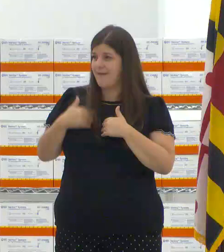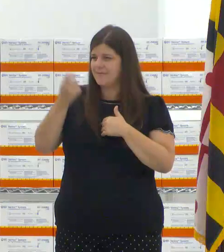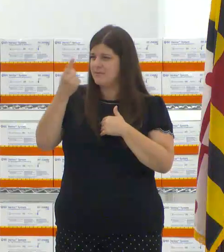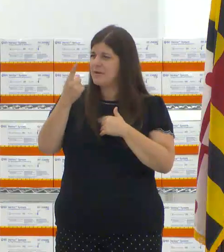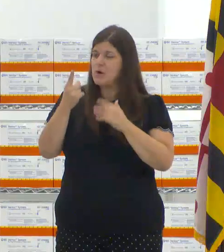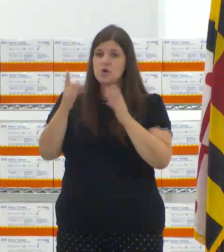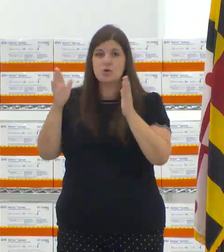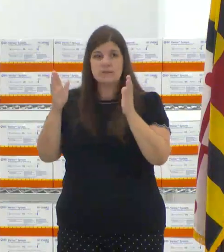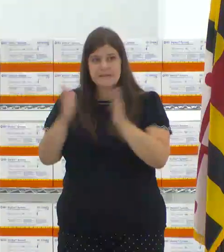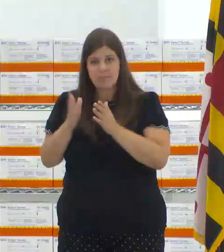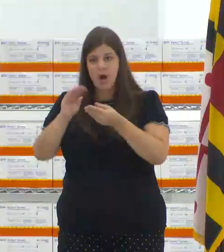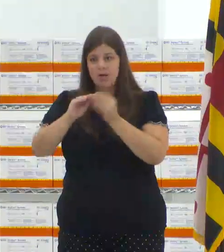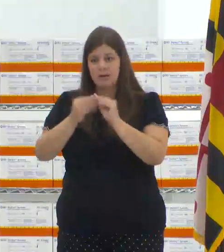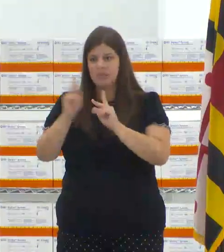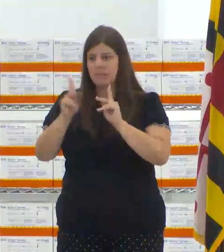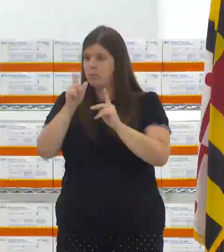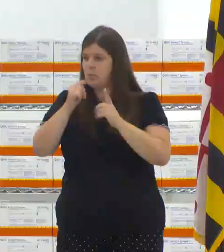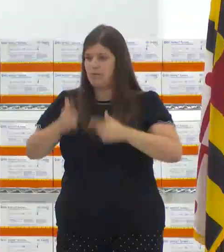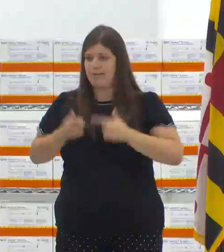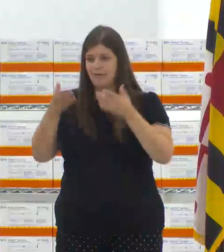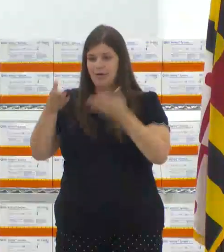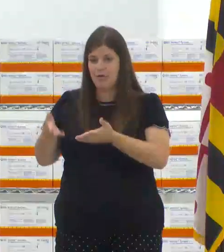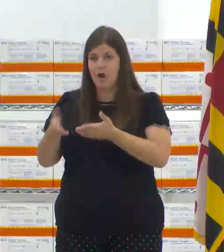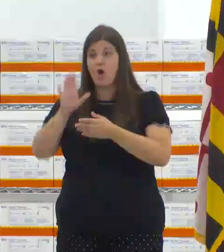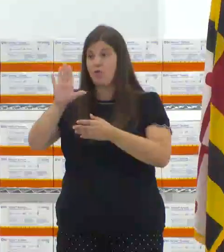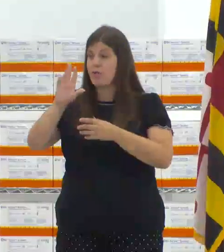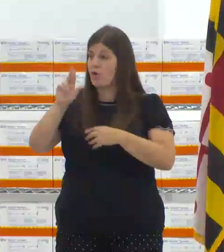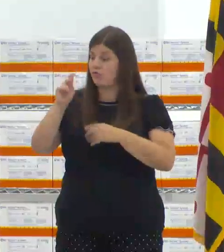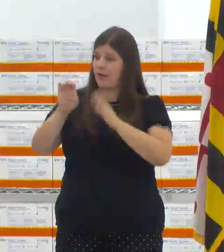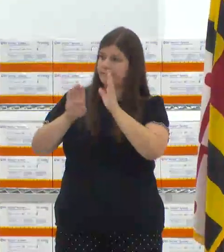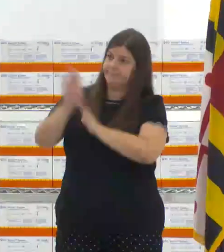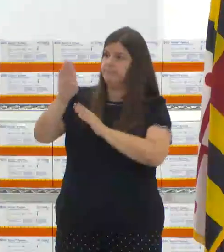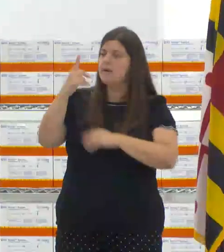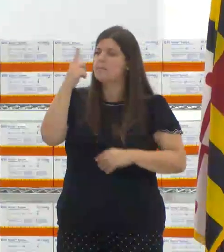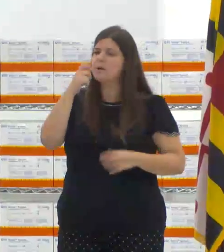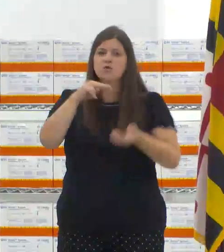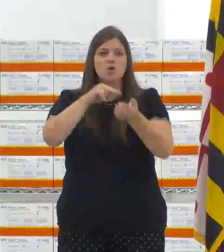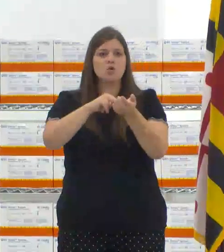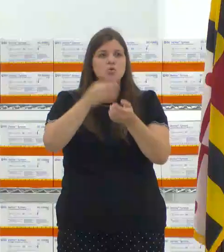connected so they could follow the classes. But it was like 100 kids in the entire school spread out,